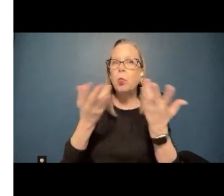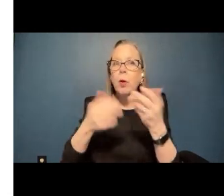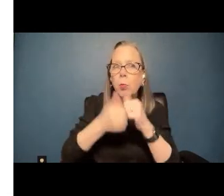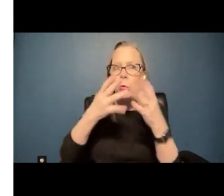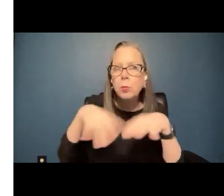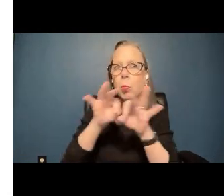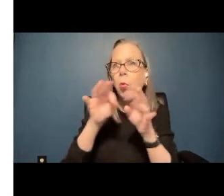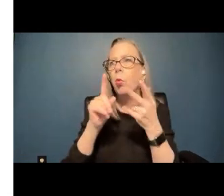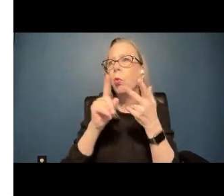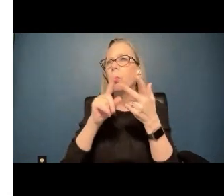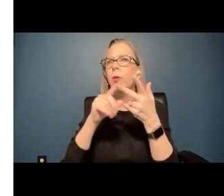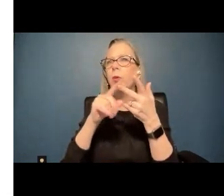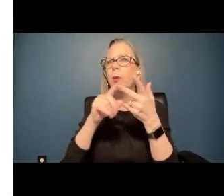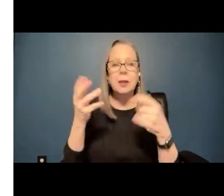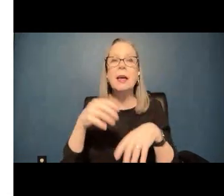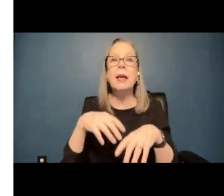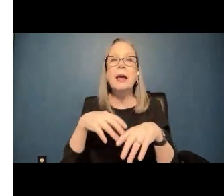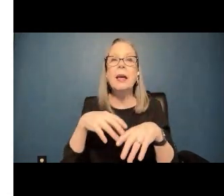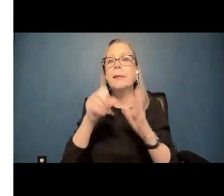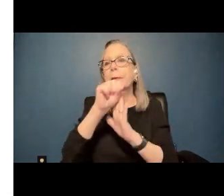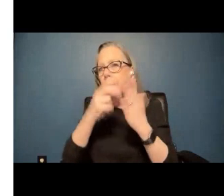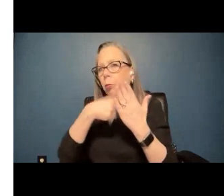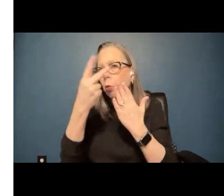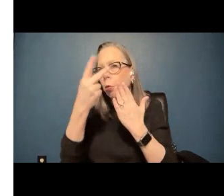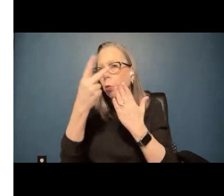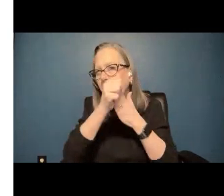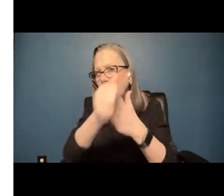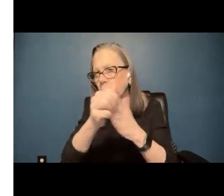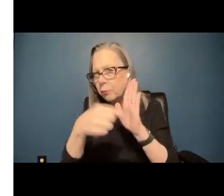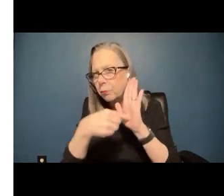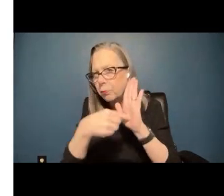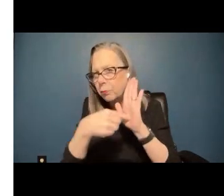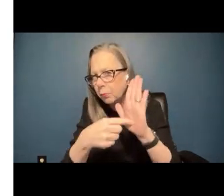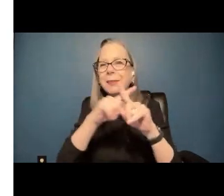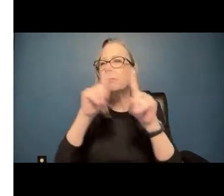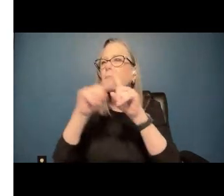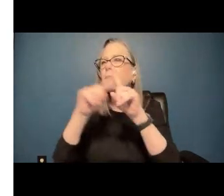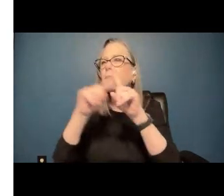These could be folks like state program leadership from across agencies who can